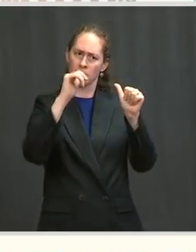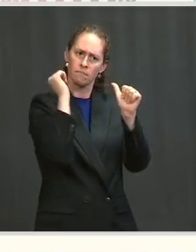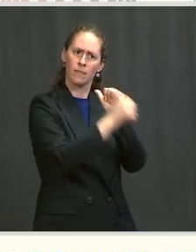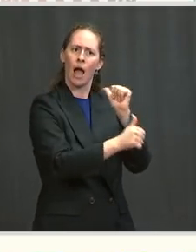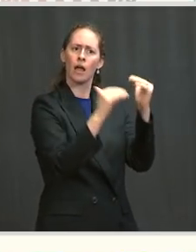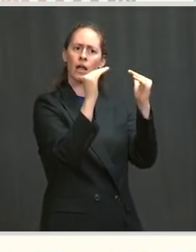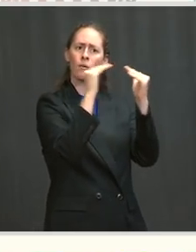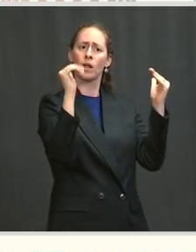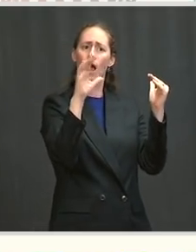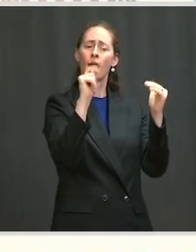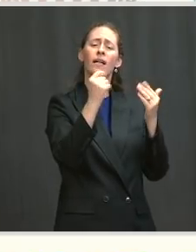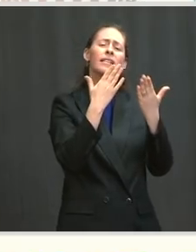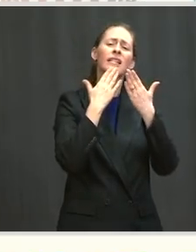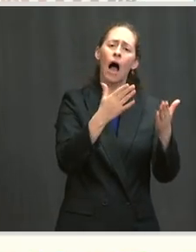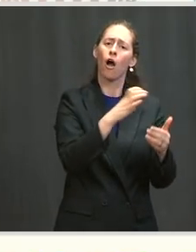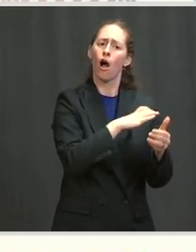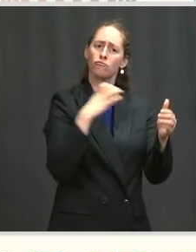for making sure that that's going to happen.